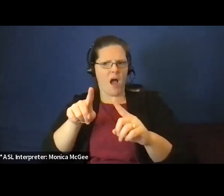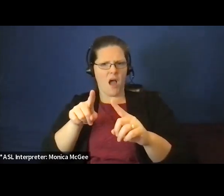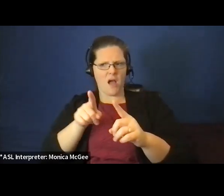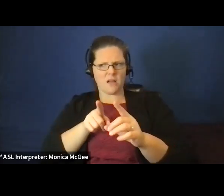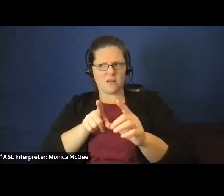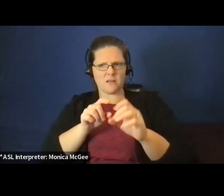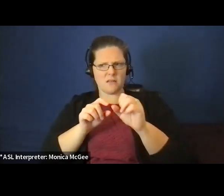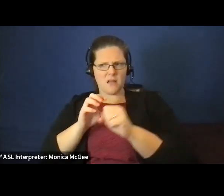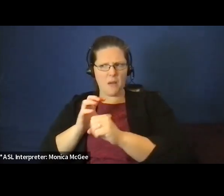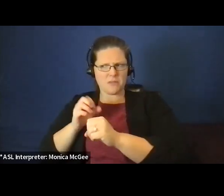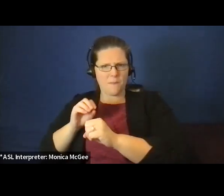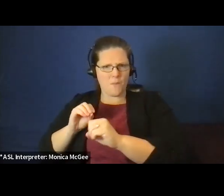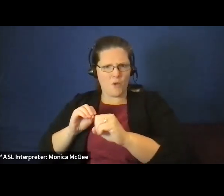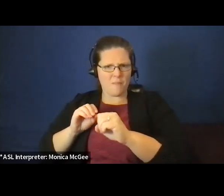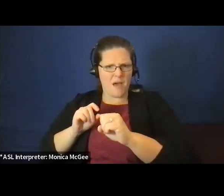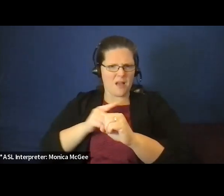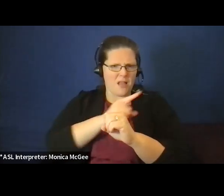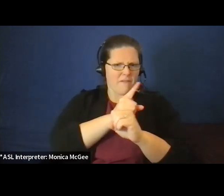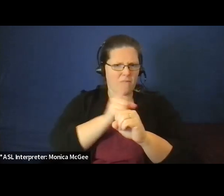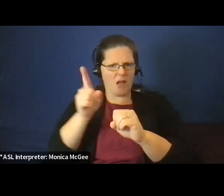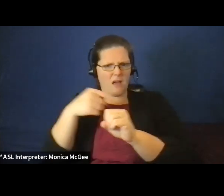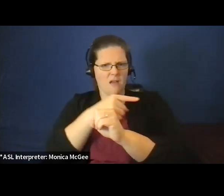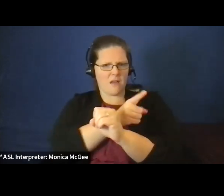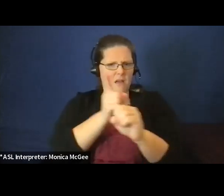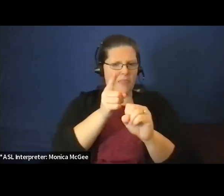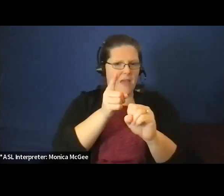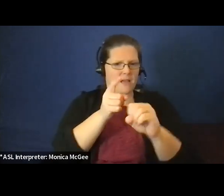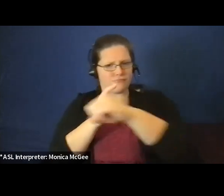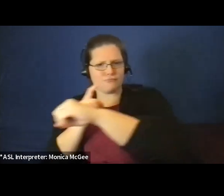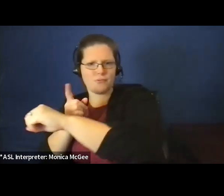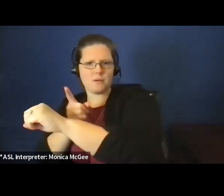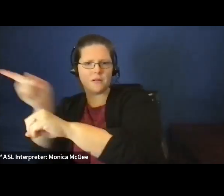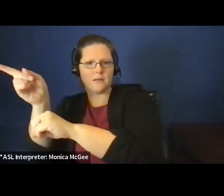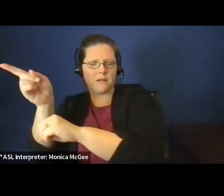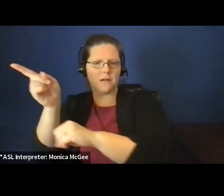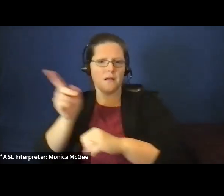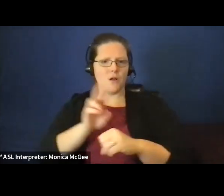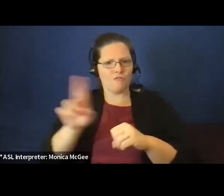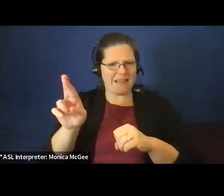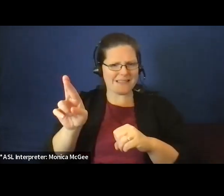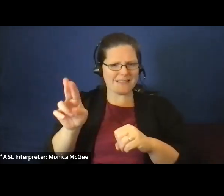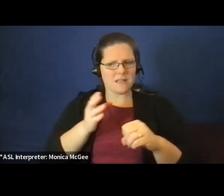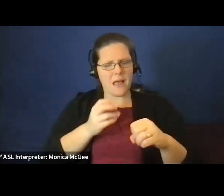thought it was going to hit Tampa because that's where it was going, but